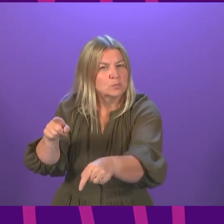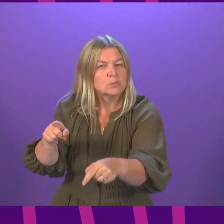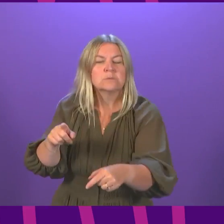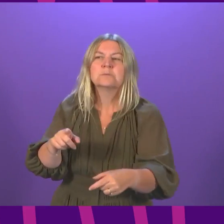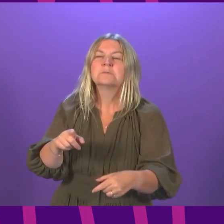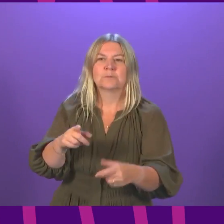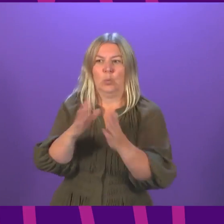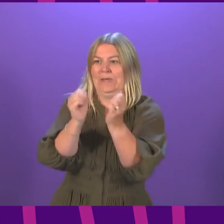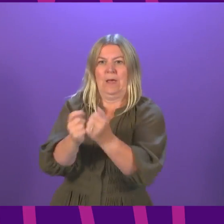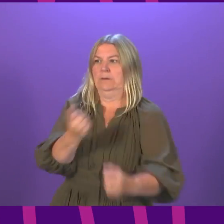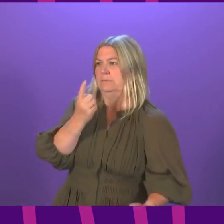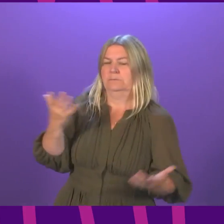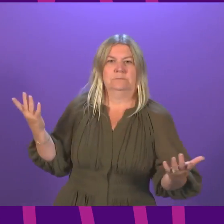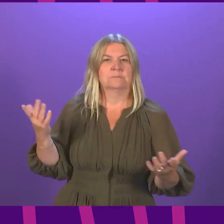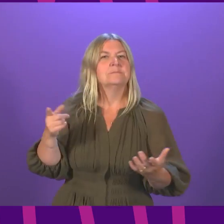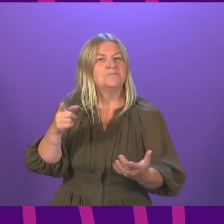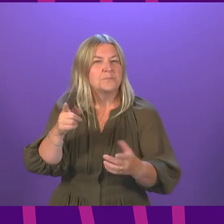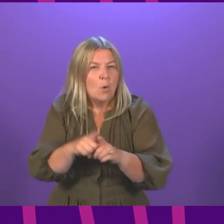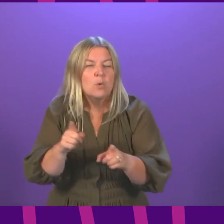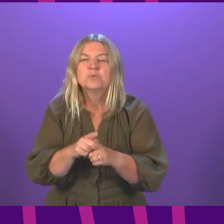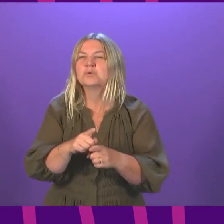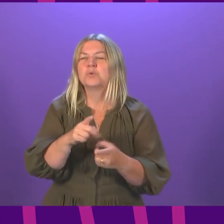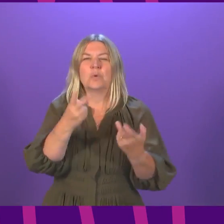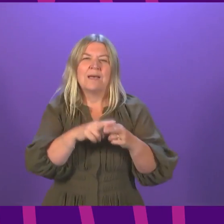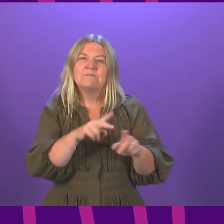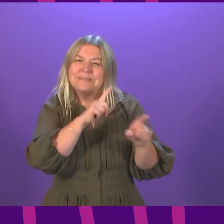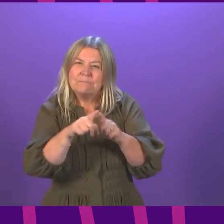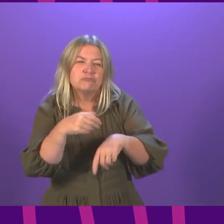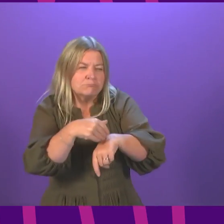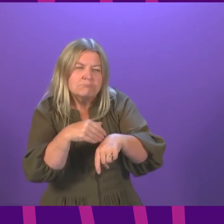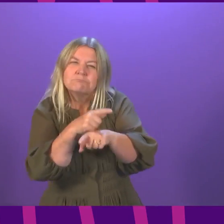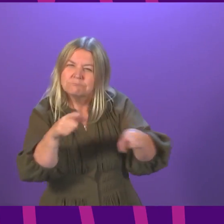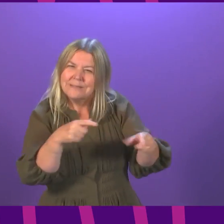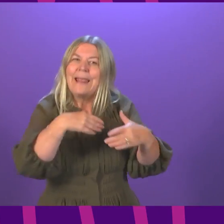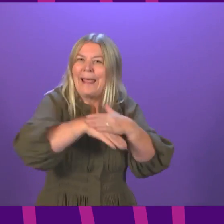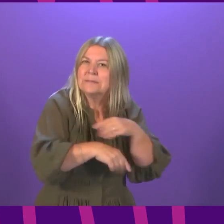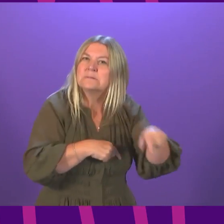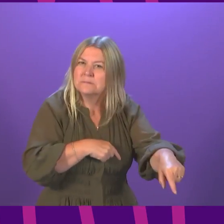of throughcare support, release from remand and access to services. We will work with